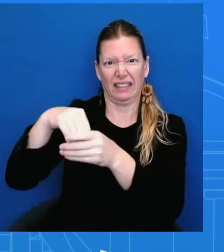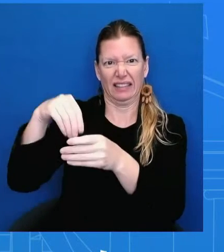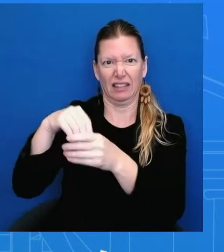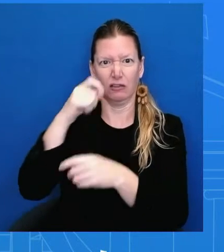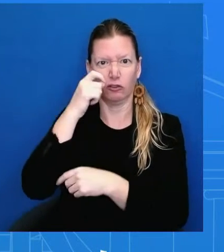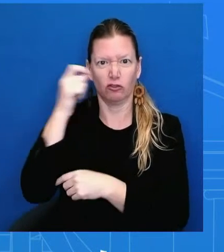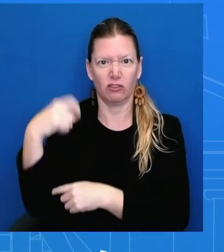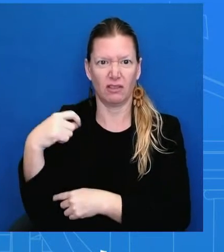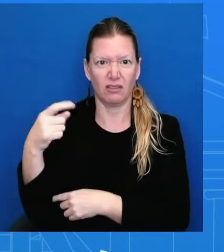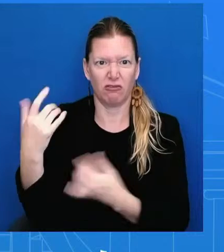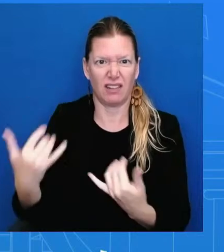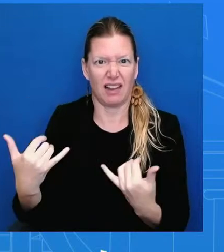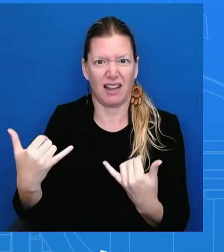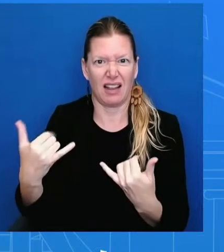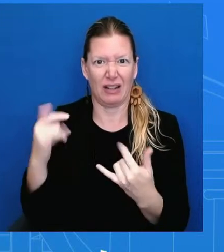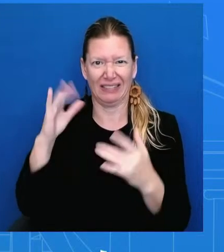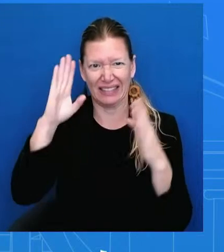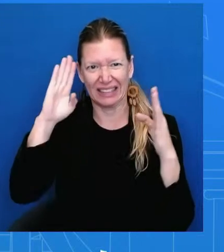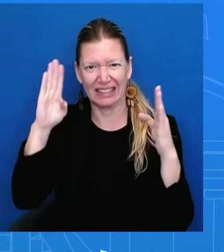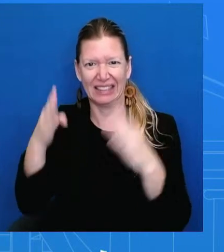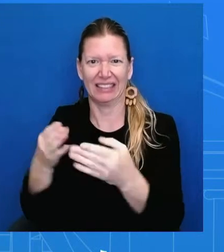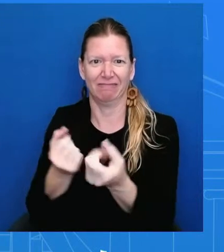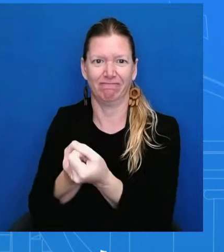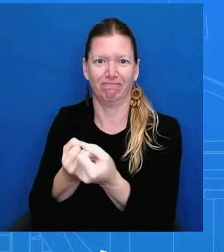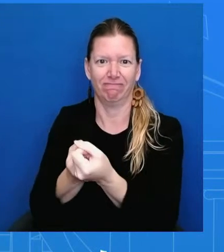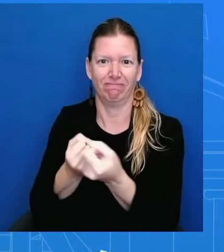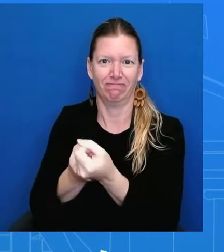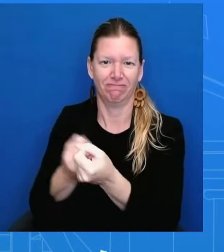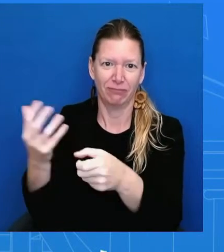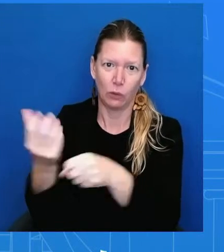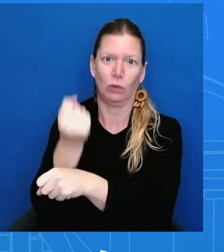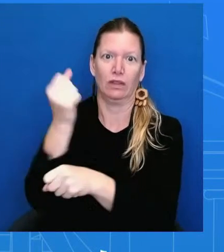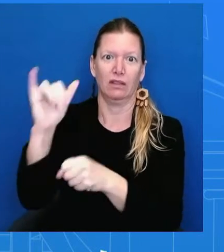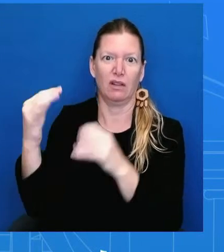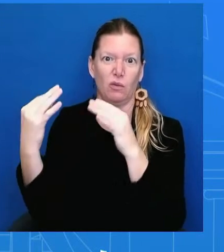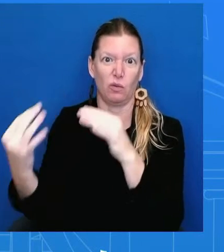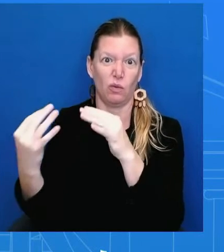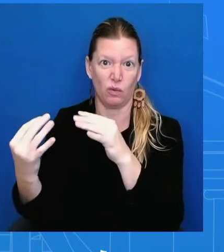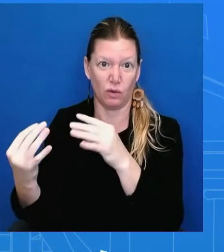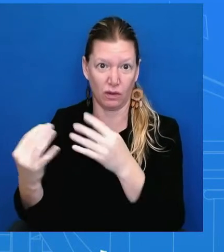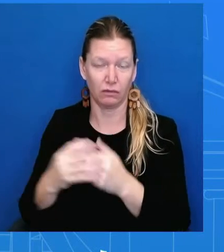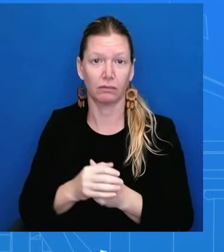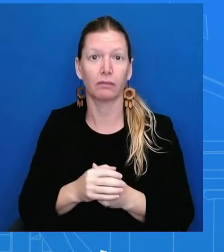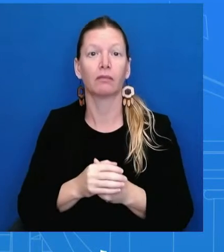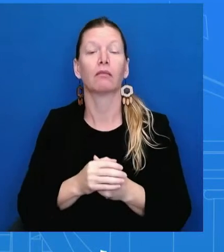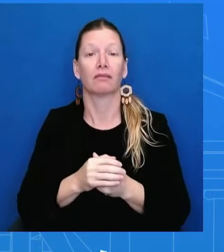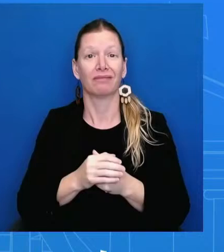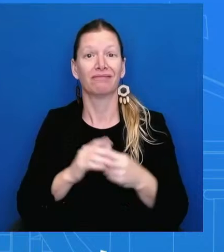Number two, for any country that wants to join NATO -- any country -- and it's -- and it's a -- and it's an alliance of democracies --